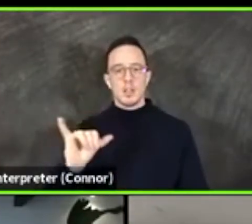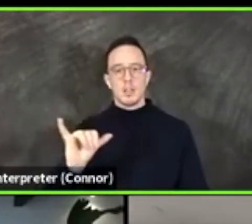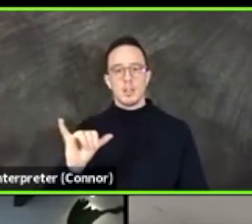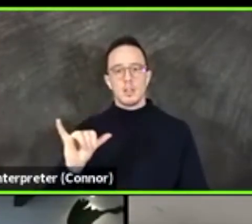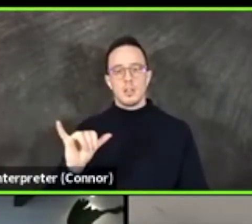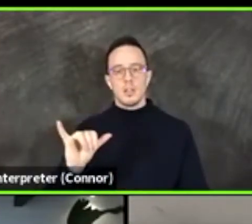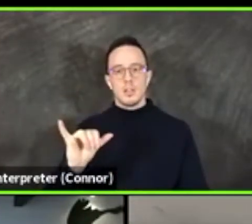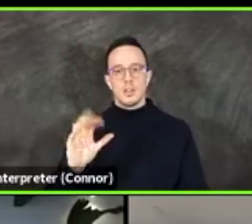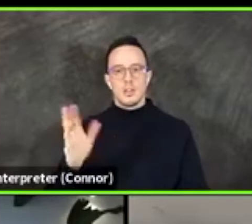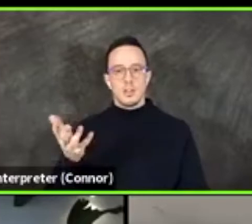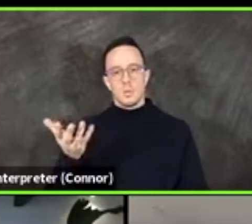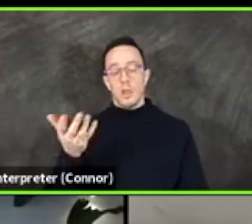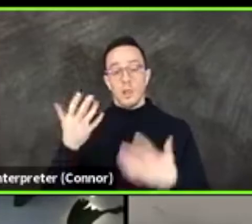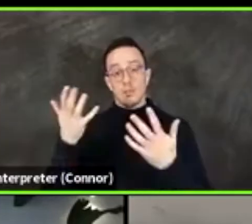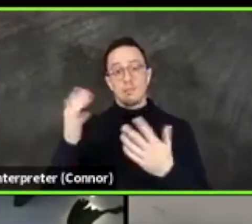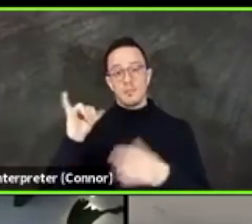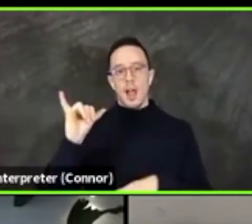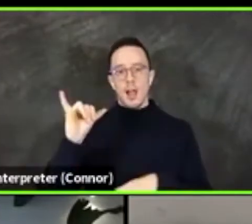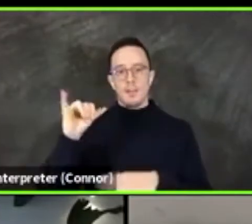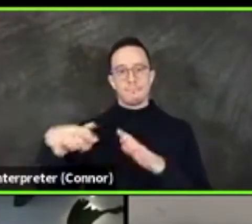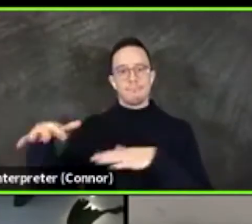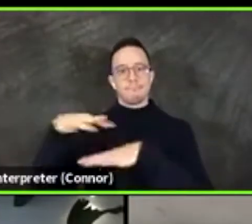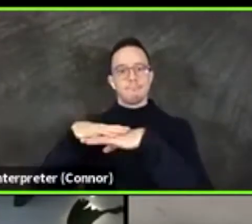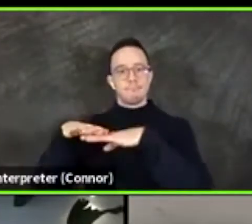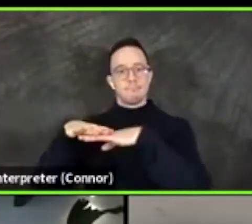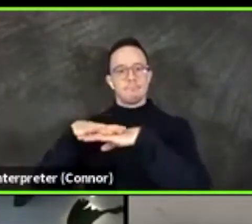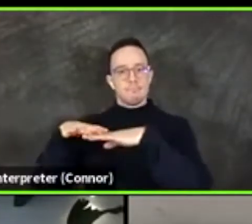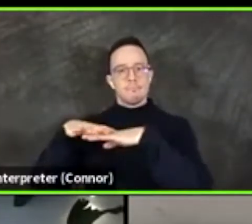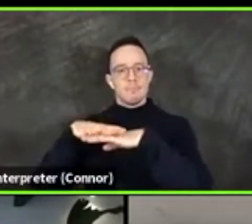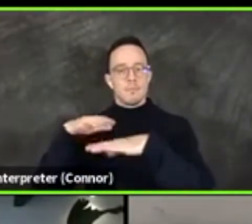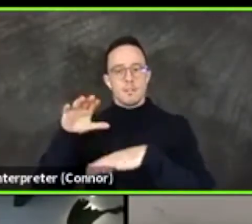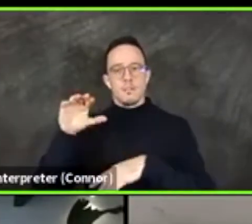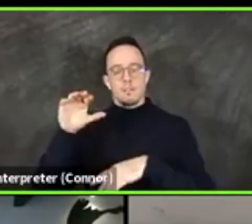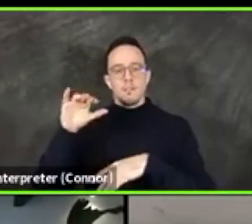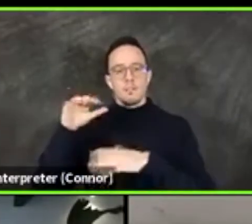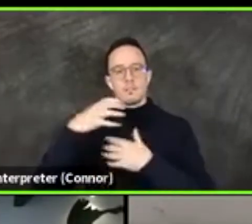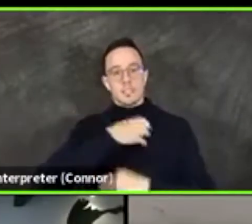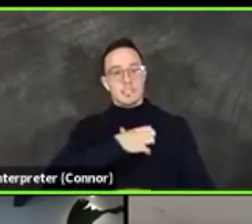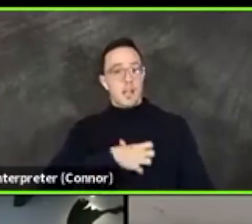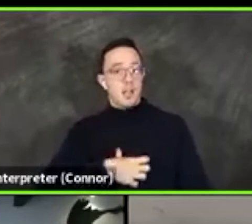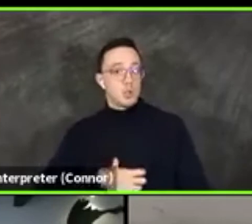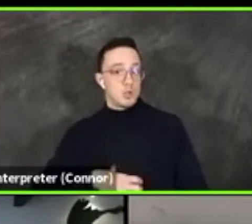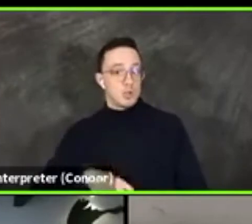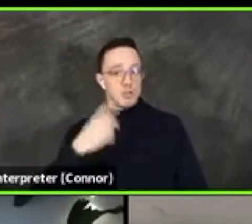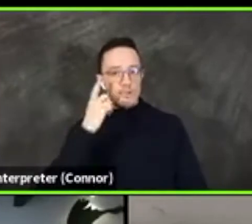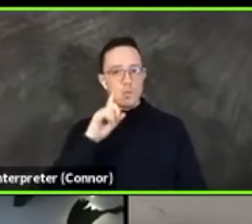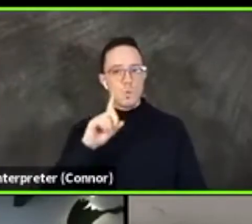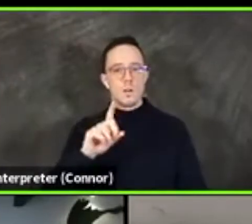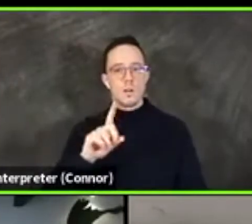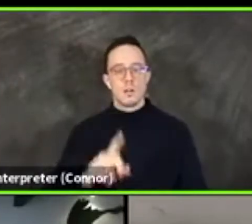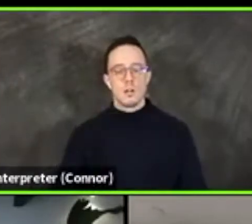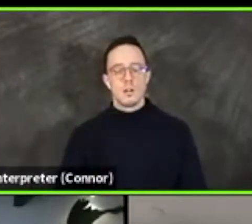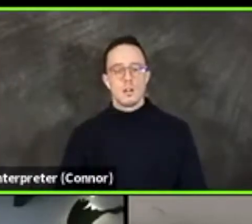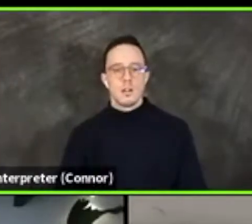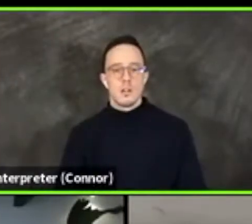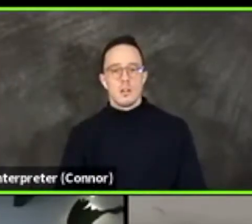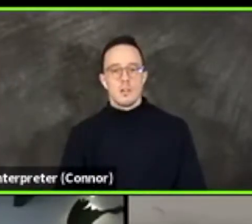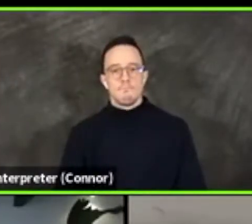IT, OVER ANYTHING ELSE AT THE MOMENT, BUT THIS KIND OF DESIRE FOR